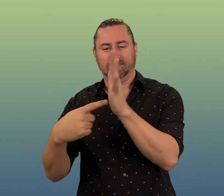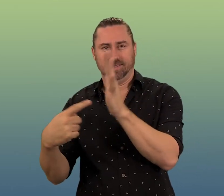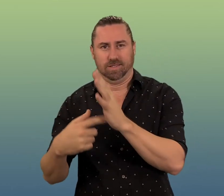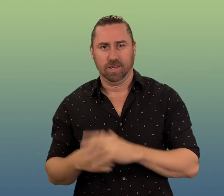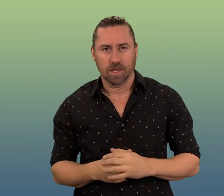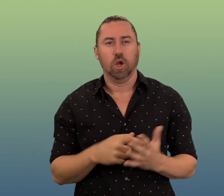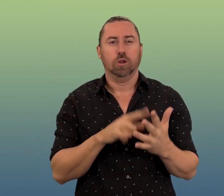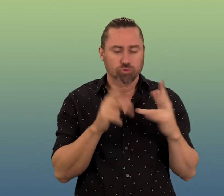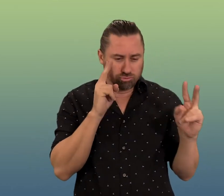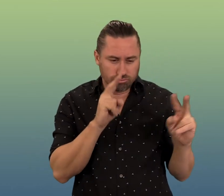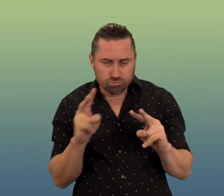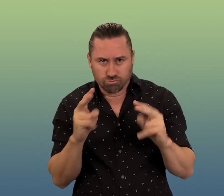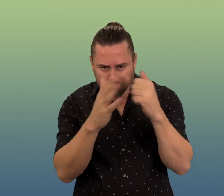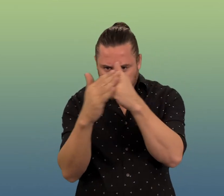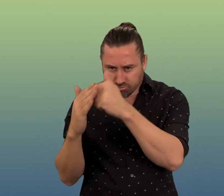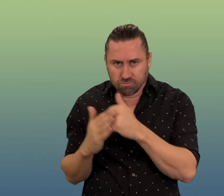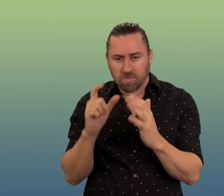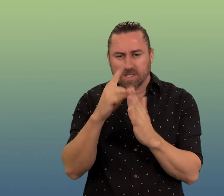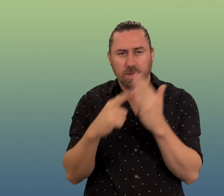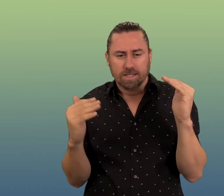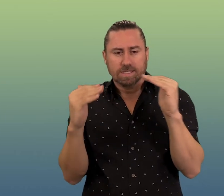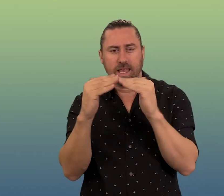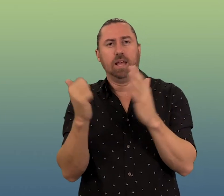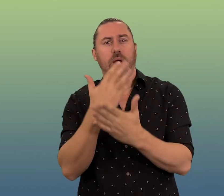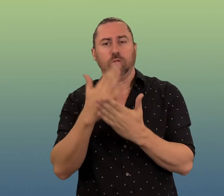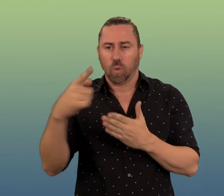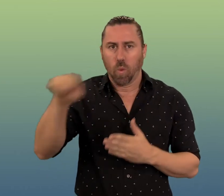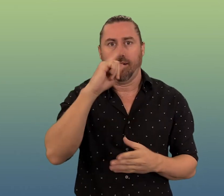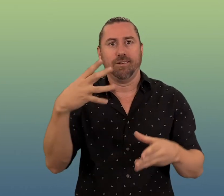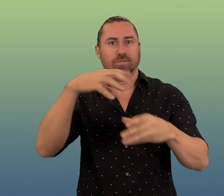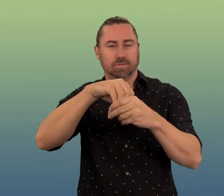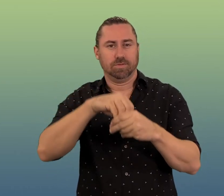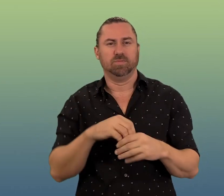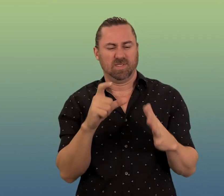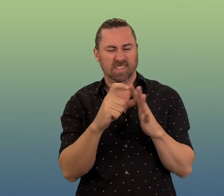to review and modernise the Disability Standards for Accessible Public Transport,